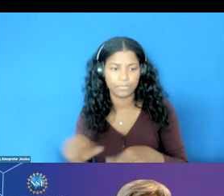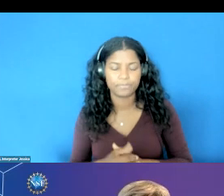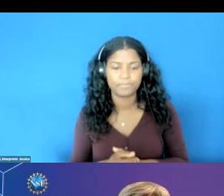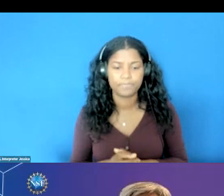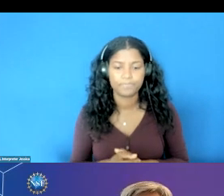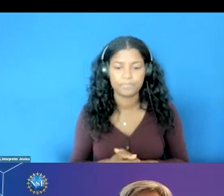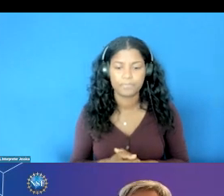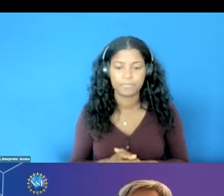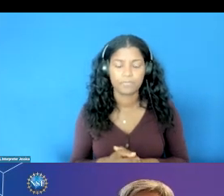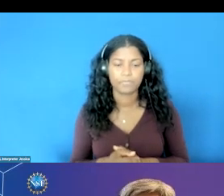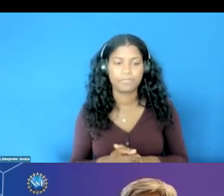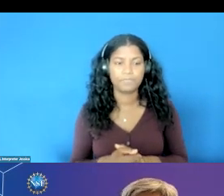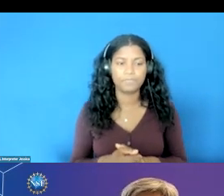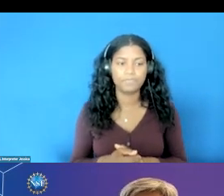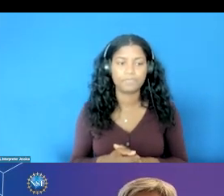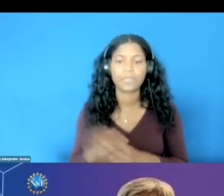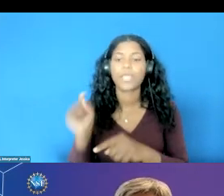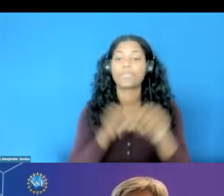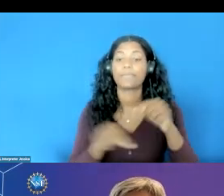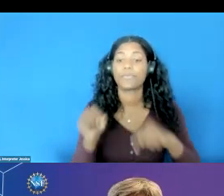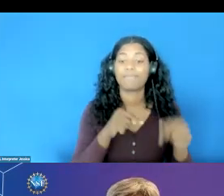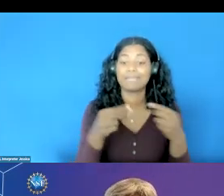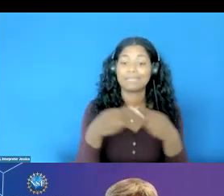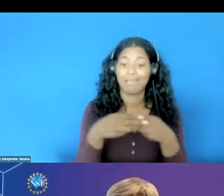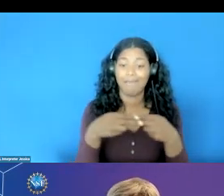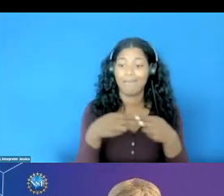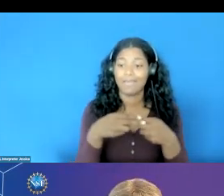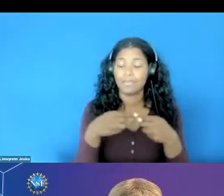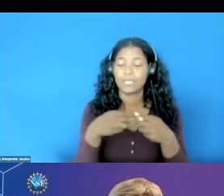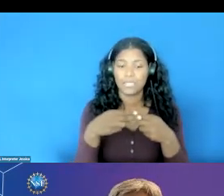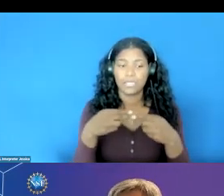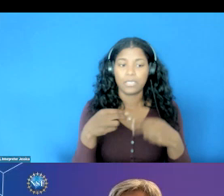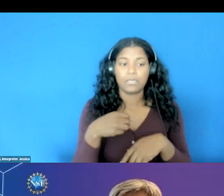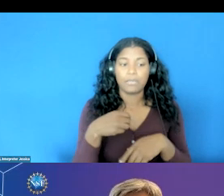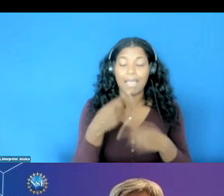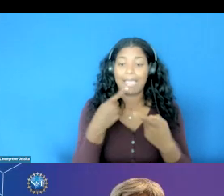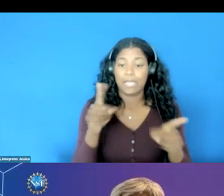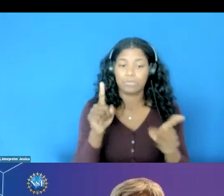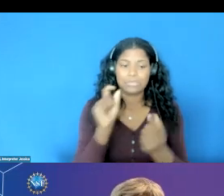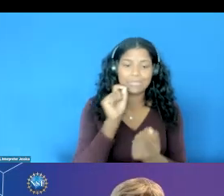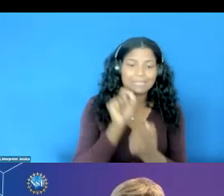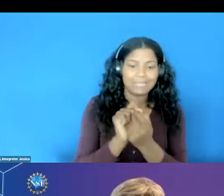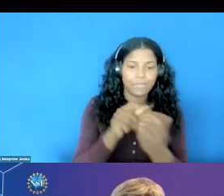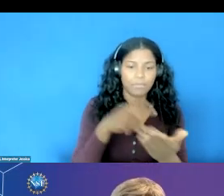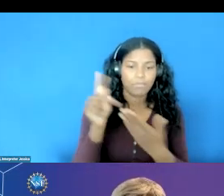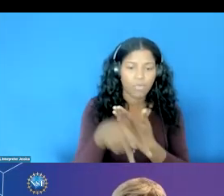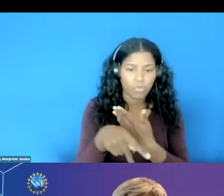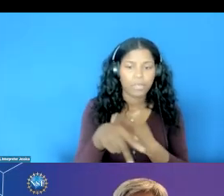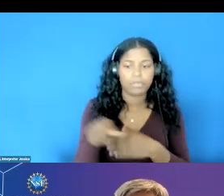Alright so, in the previous slides I mentioned several special programs that are supported by the four BIO divisions.